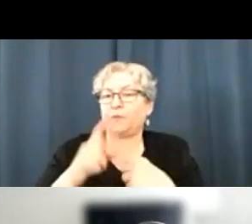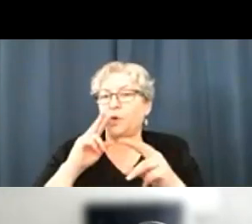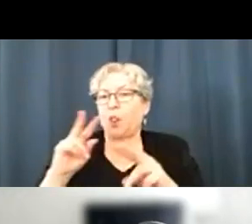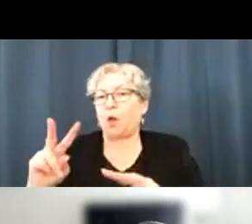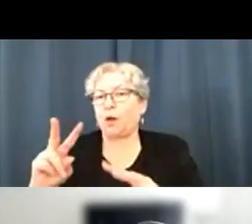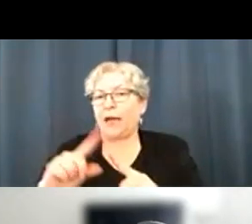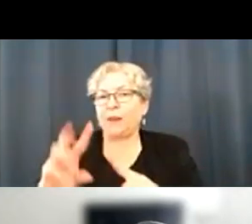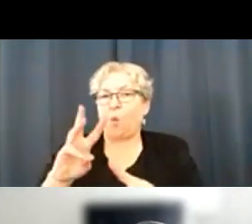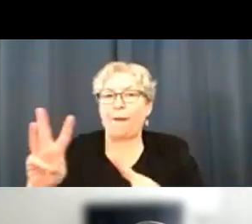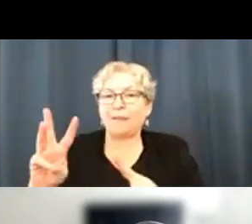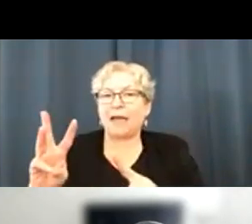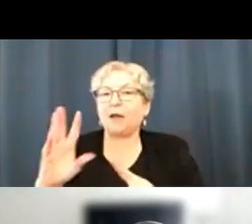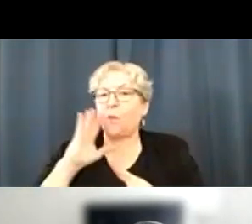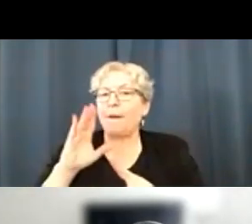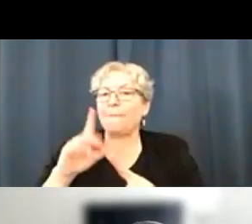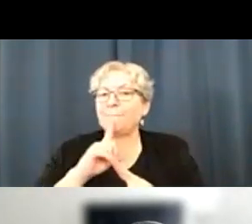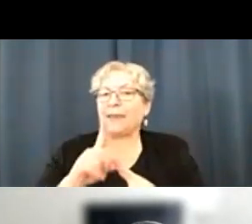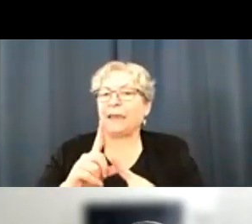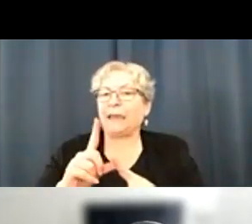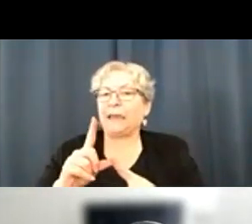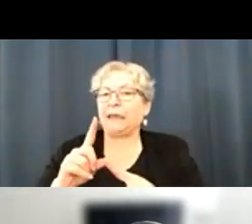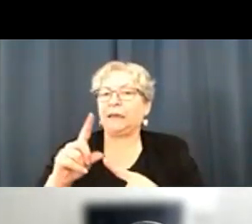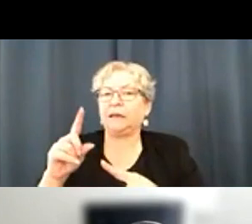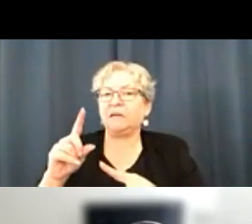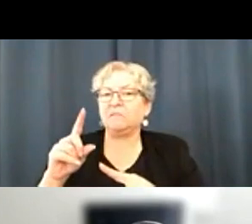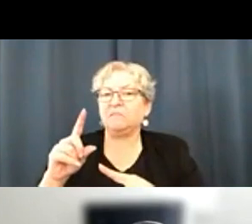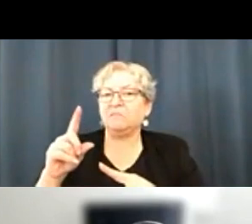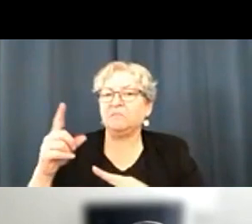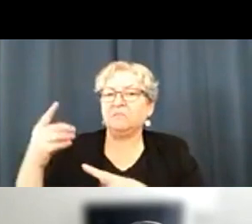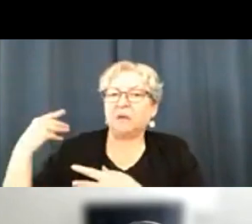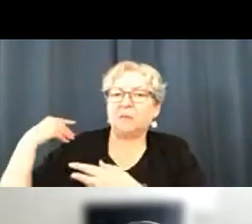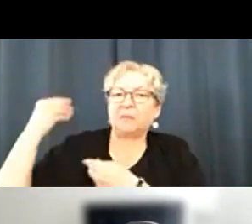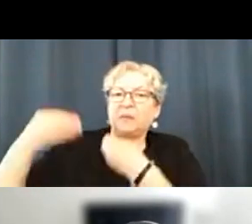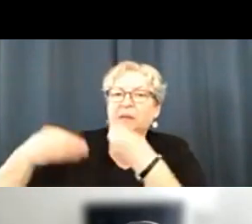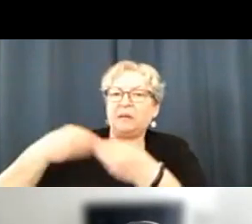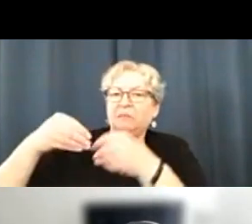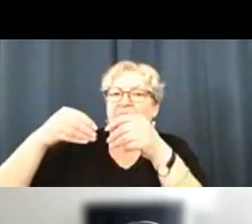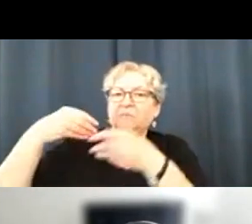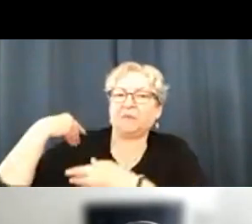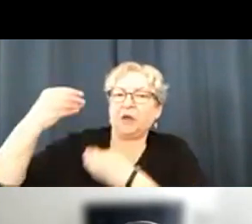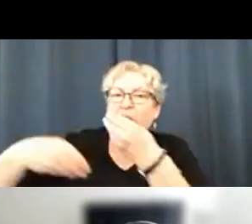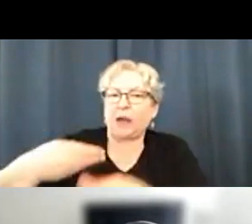And so, it's gonna be kind of trickling down from your RSA-PTI.